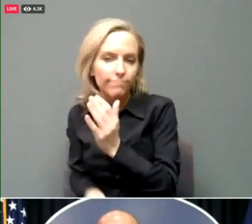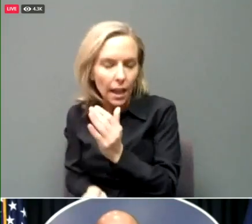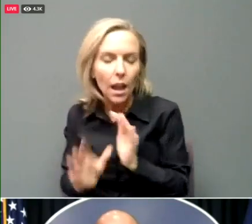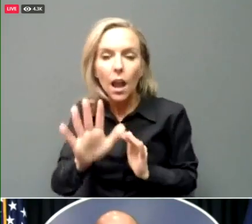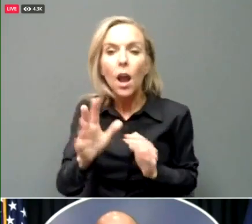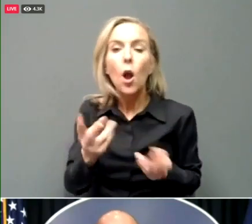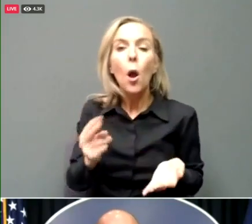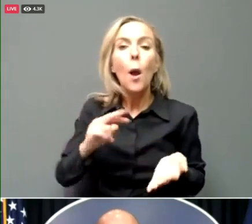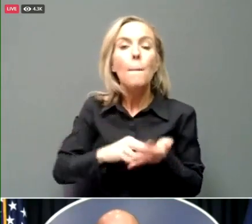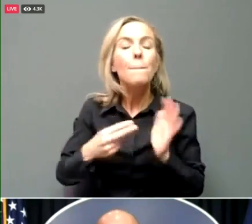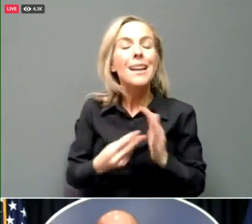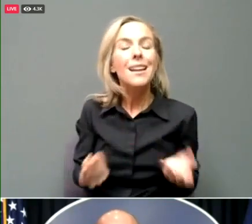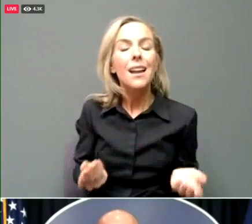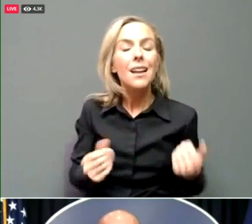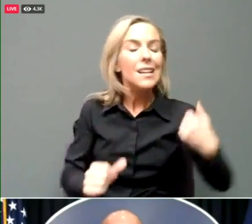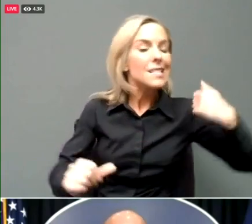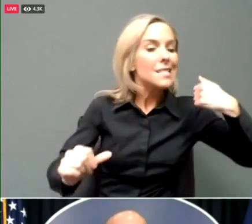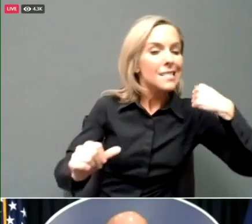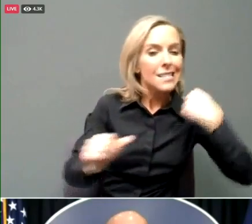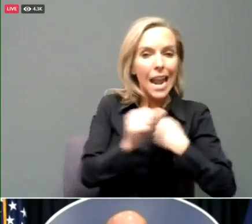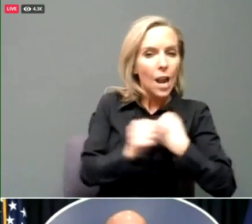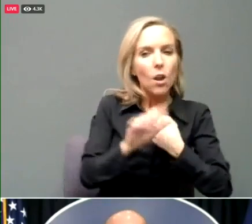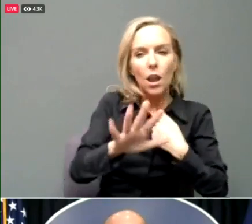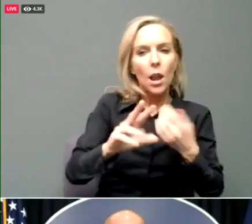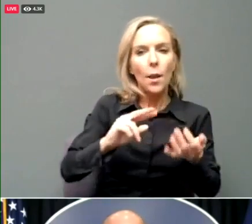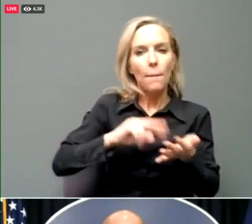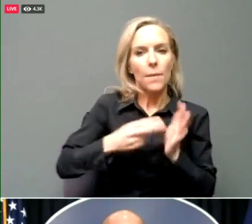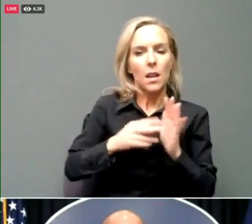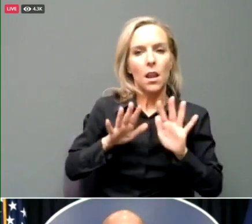it, but because a lot more people get it, and then that changes the overall